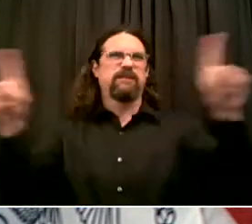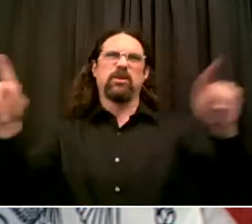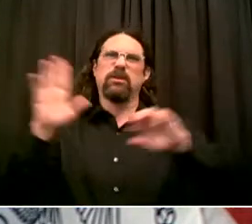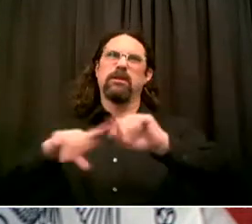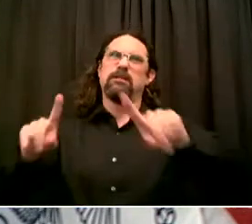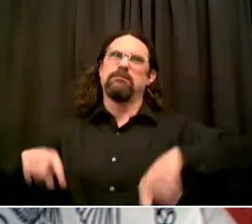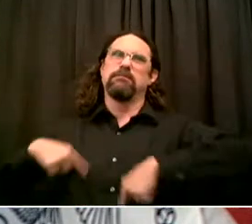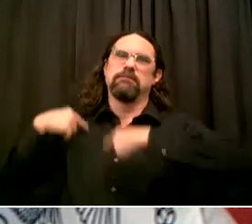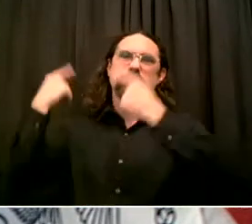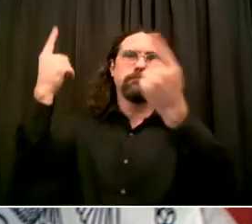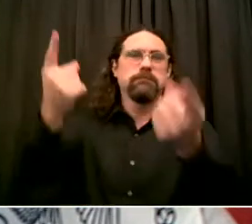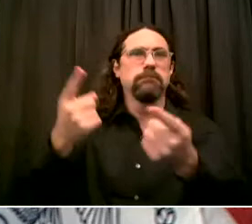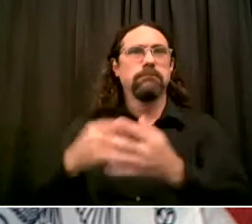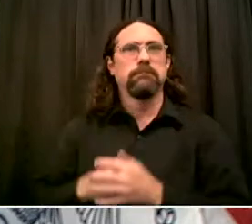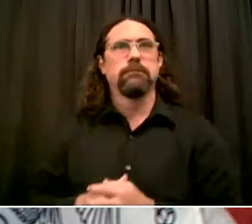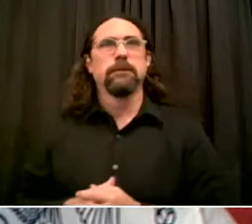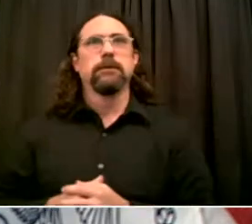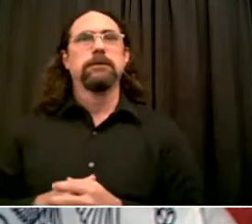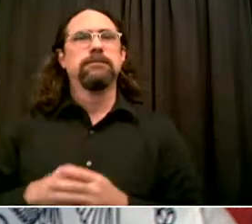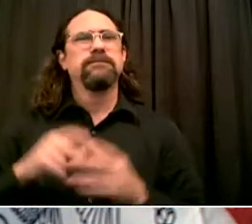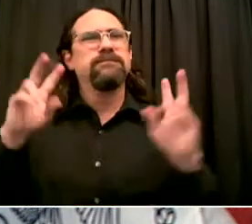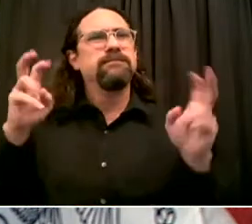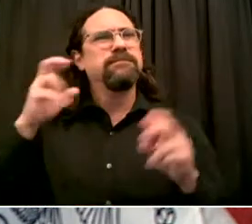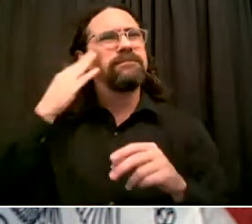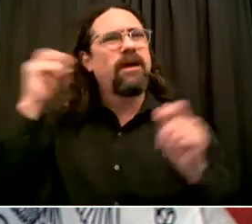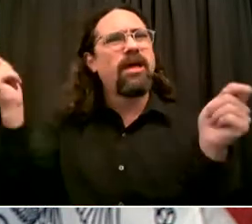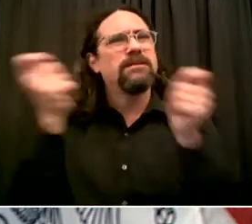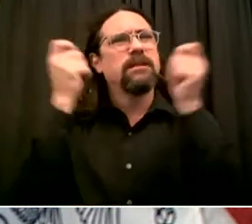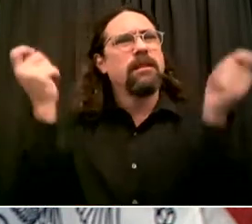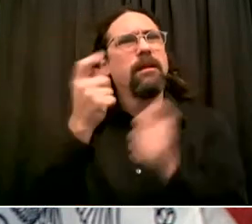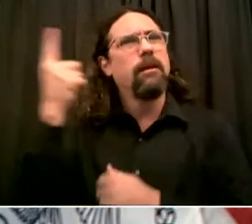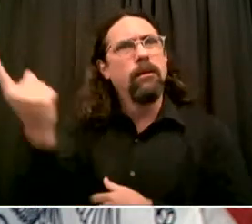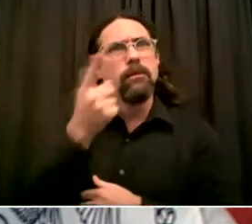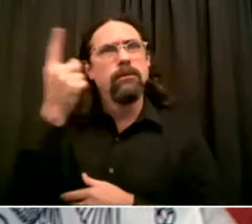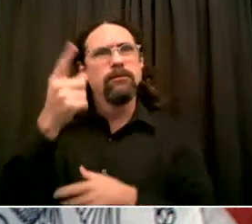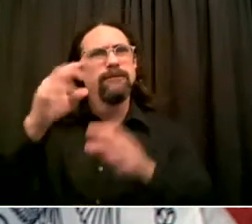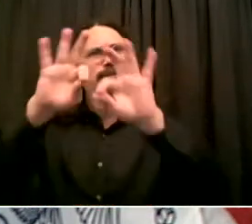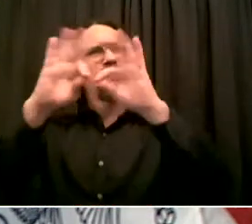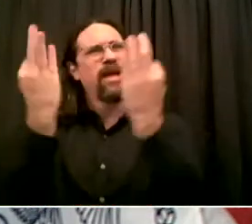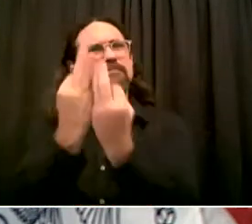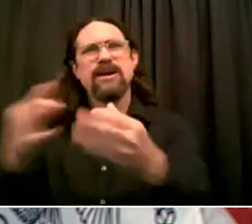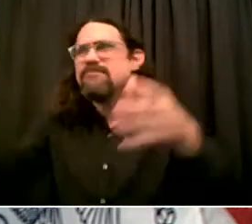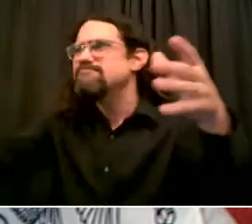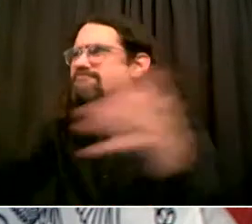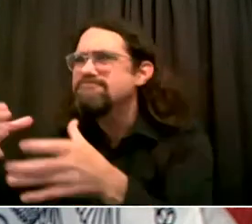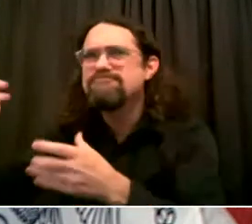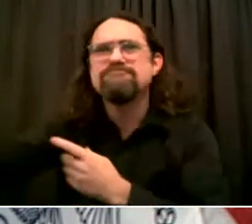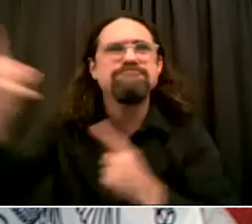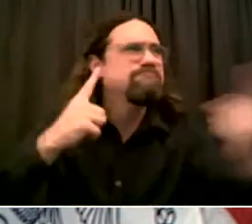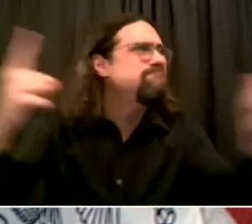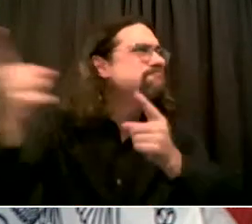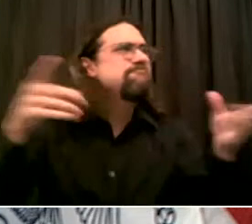YETET, WE'LL FEEL THE PULL TO WANT TO BE WITH OUR FAMILY, , OUR LOLOVED ONES, THE PULL TO DO WHAT